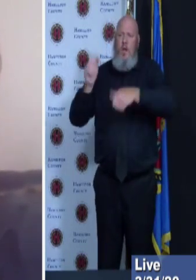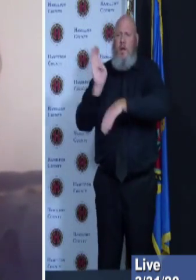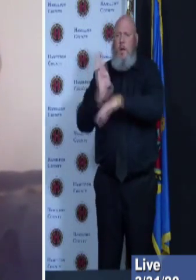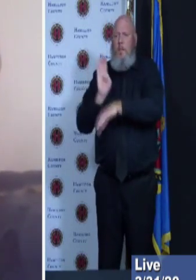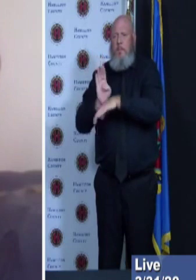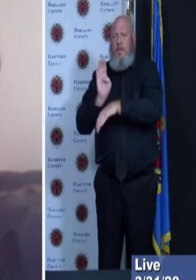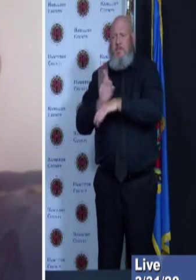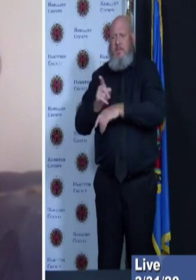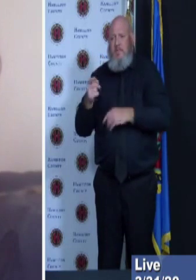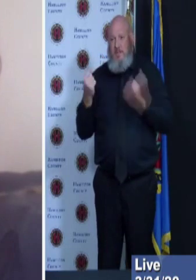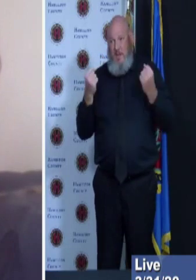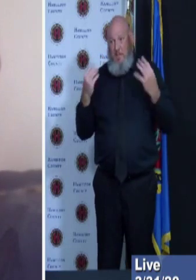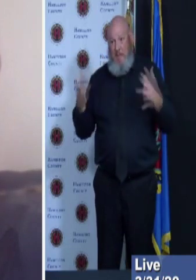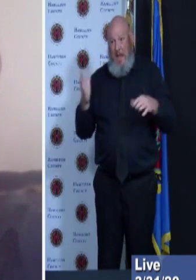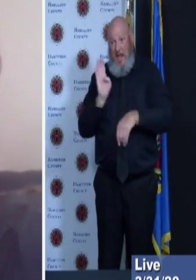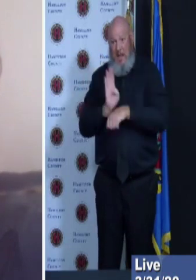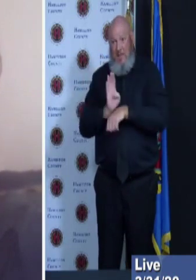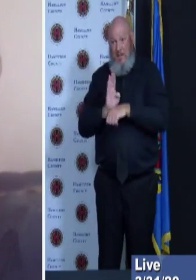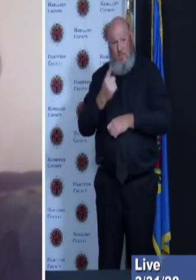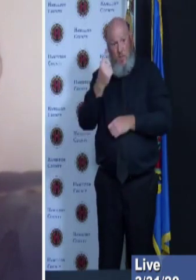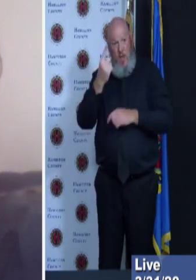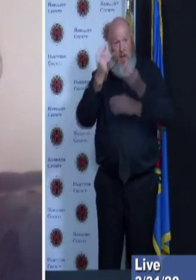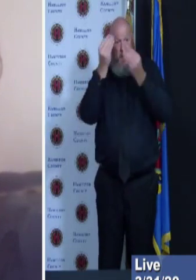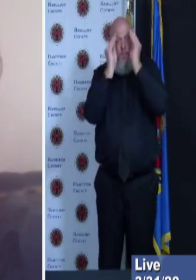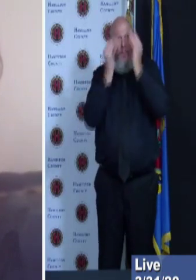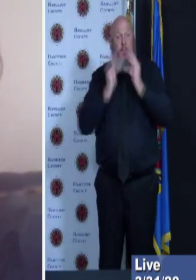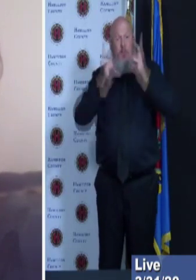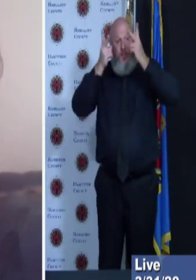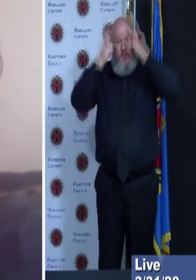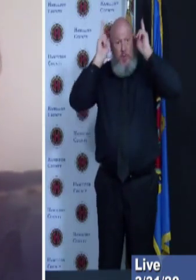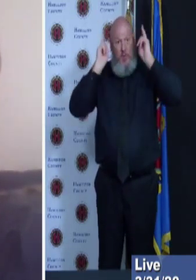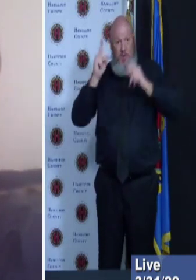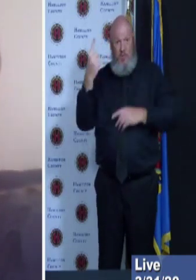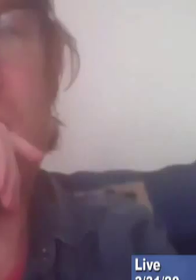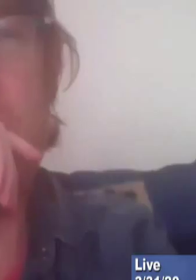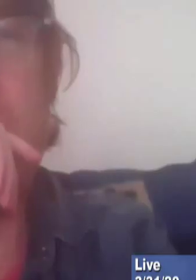had the order closed or how many total have you had to order closed